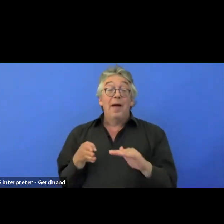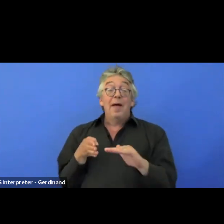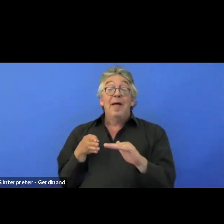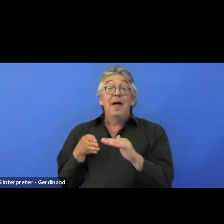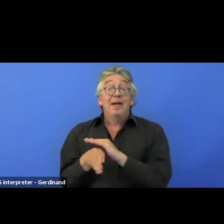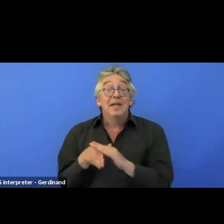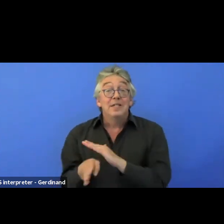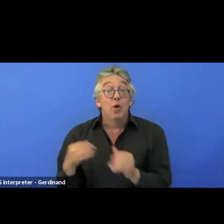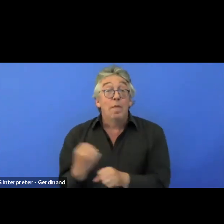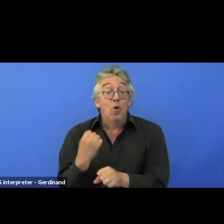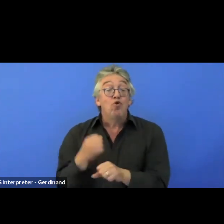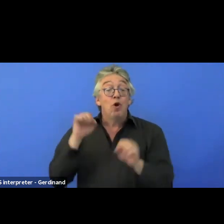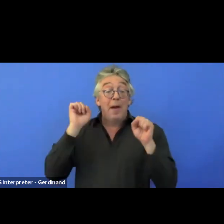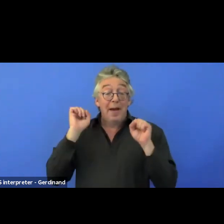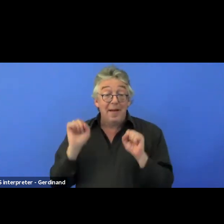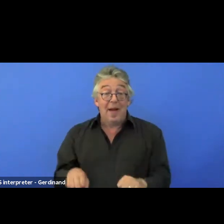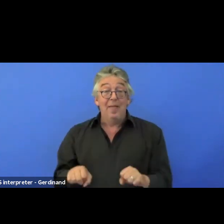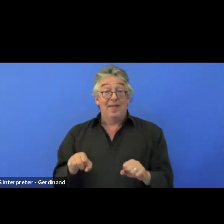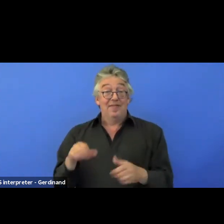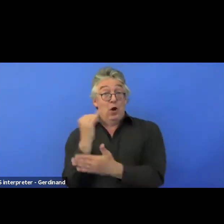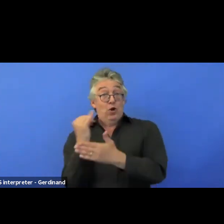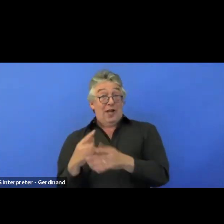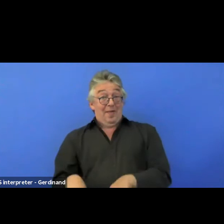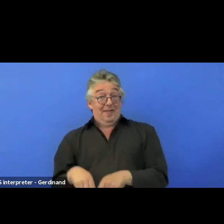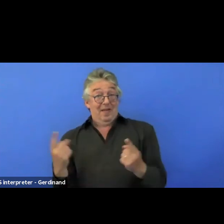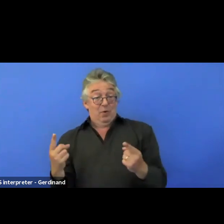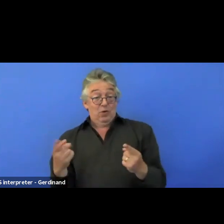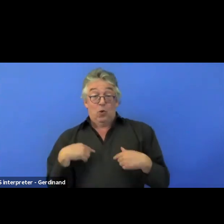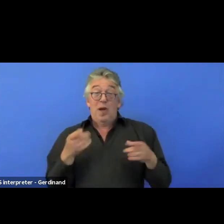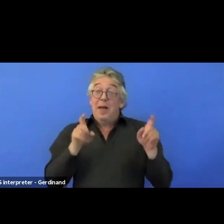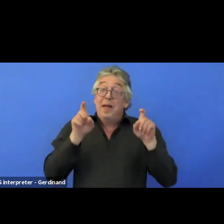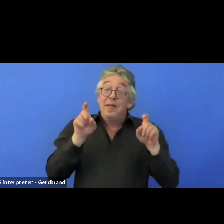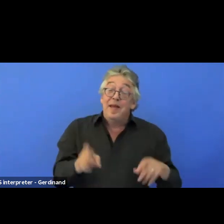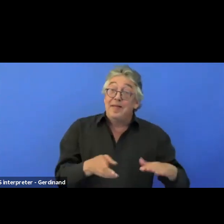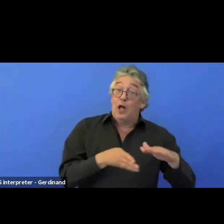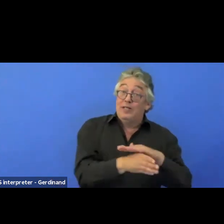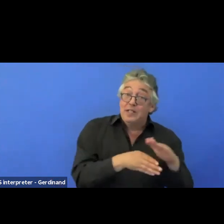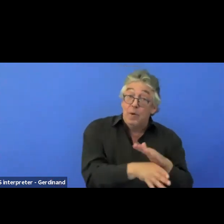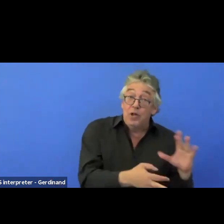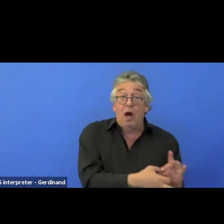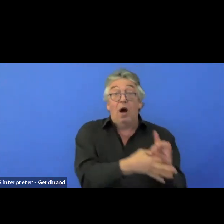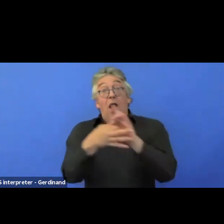Therefore, accessibility and innovation can go hand in hand. Thank you for your attention.